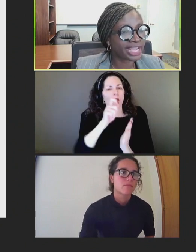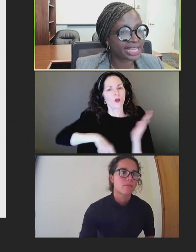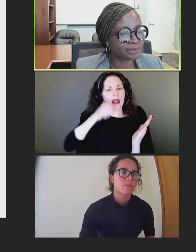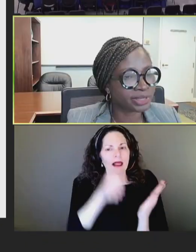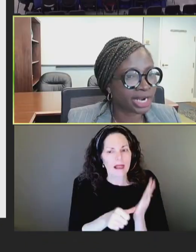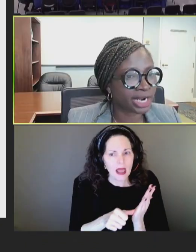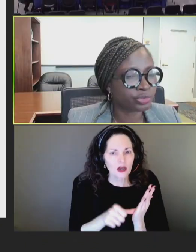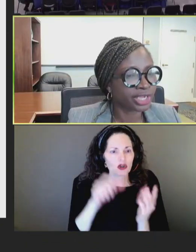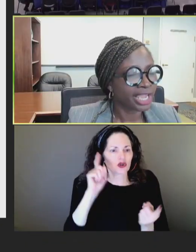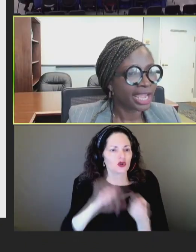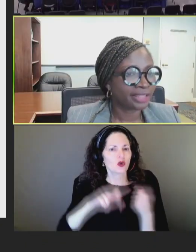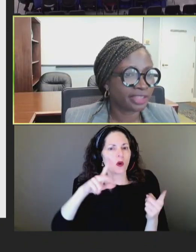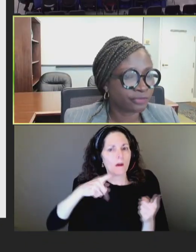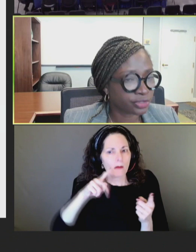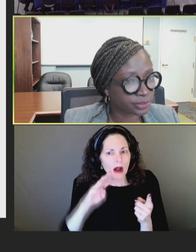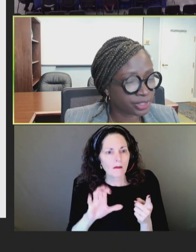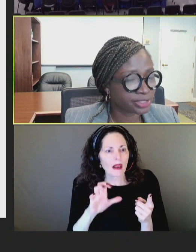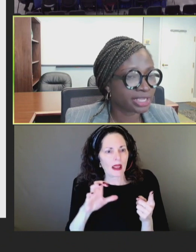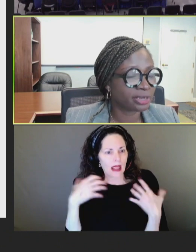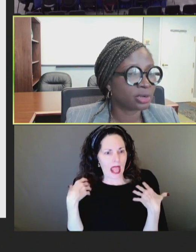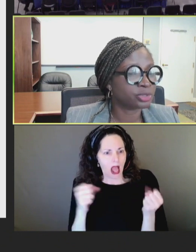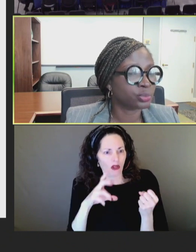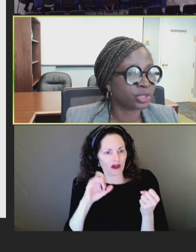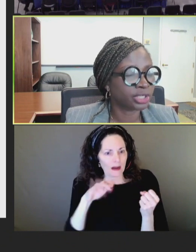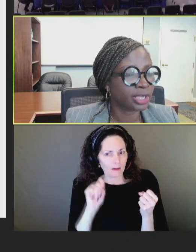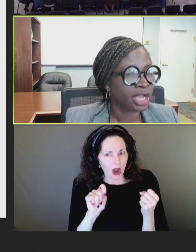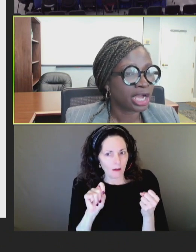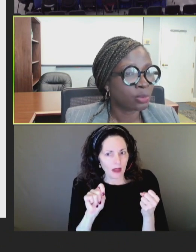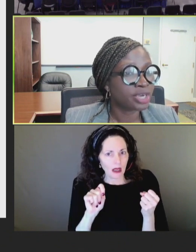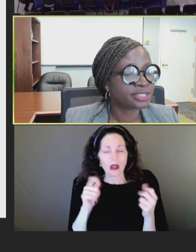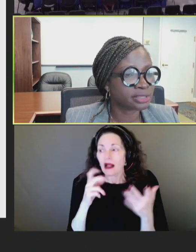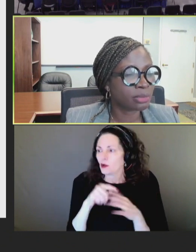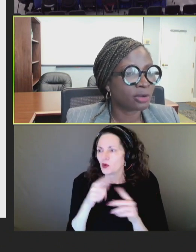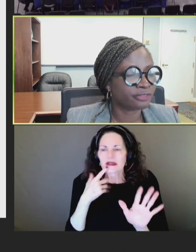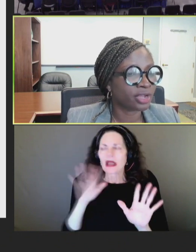"There has been an outbreak, and therefore, this person cannot come to work," were some of the